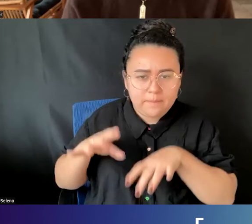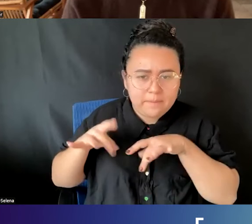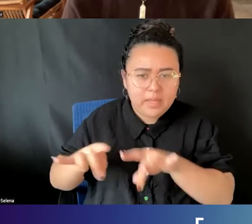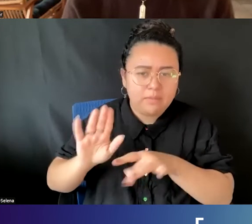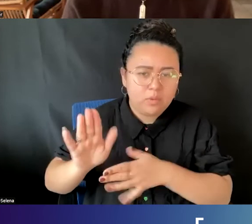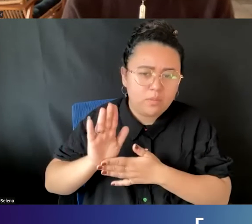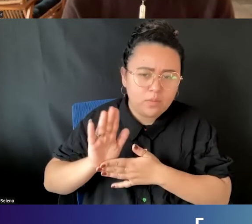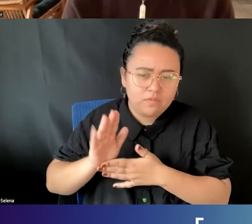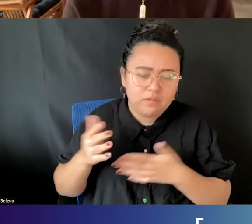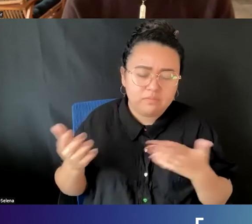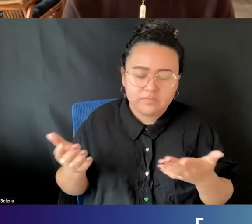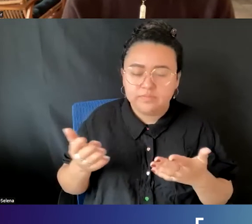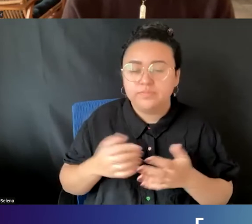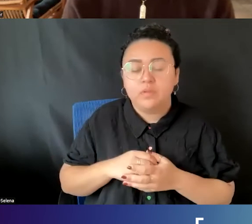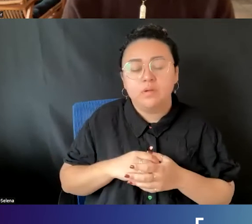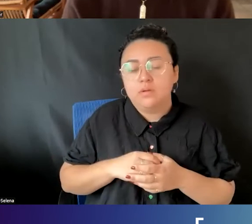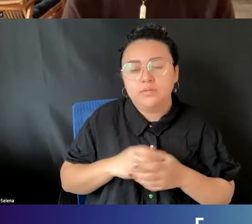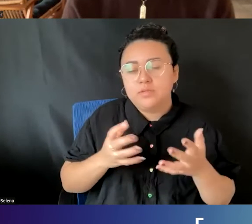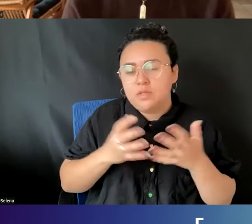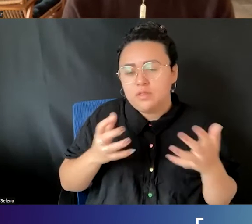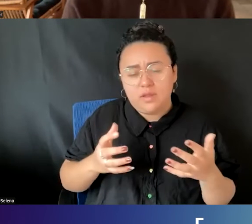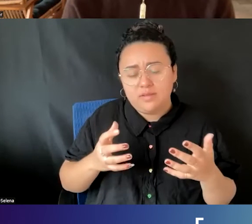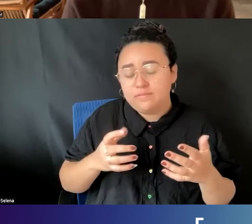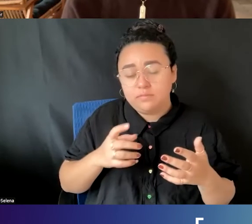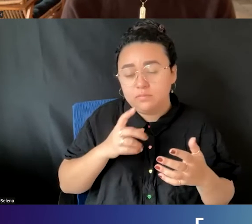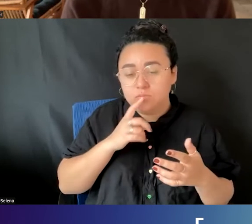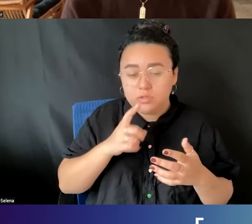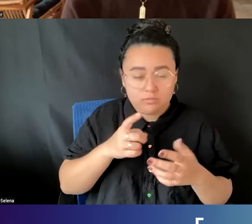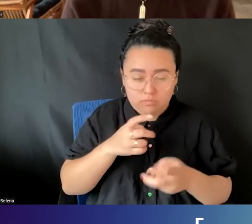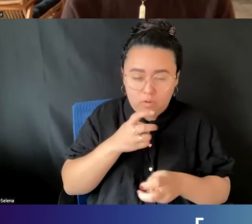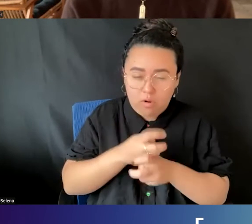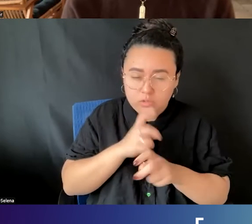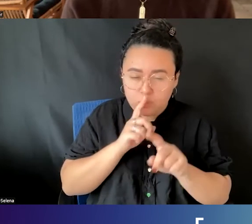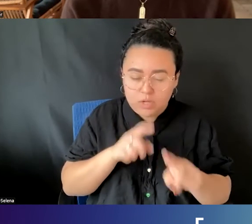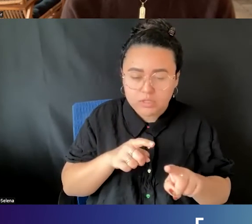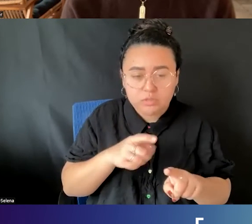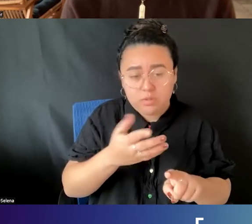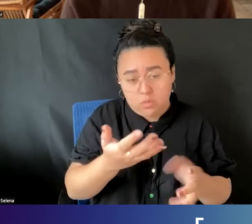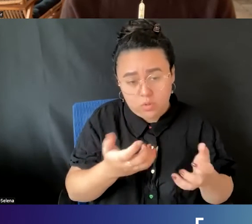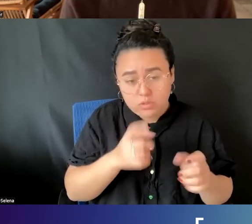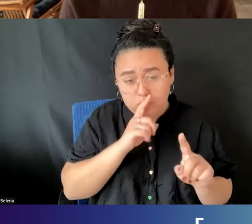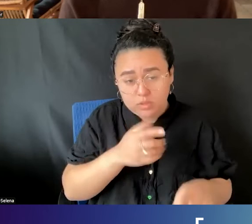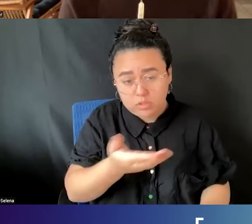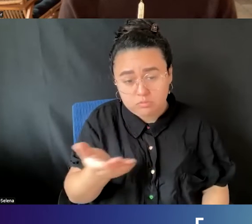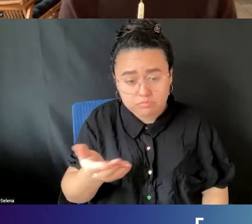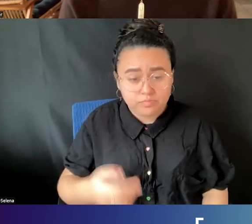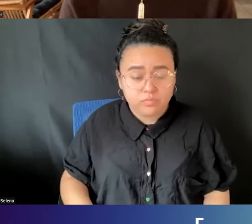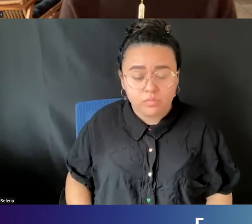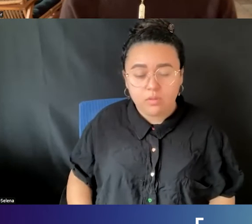would you guys address it from any angle? I mean, the basic distinction